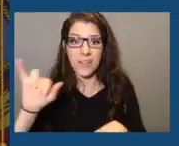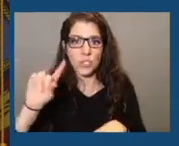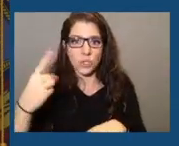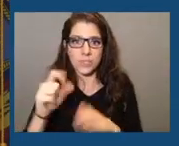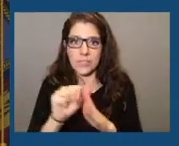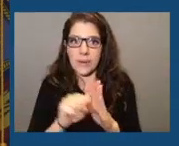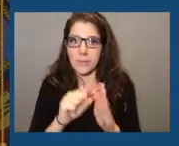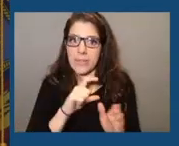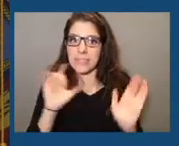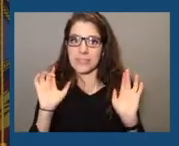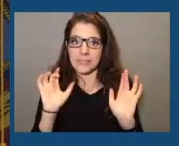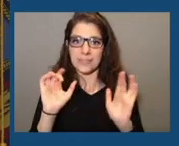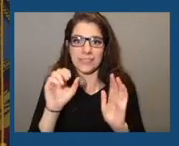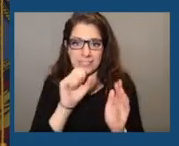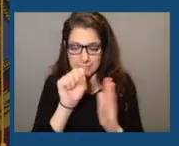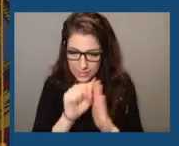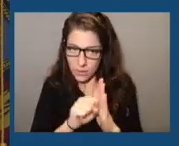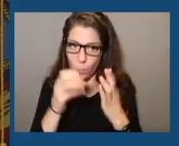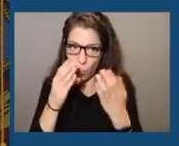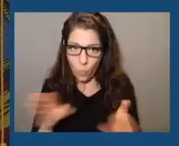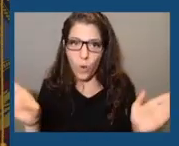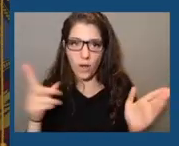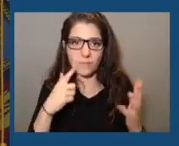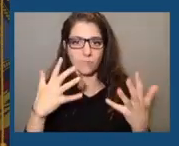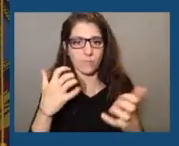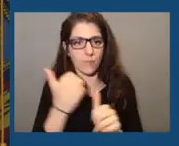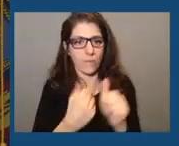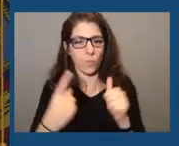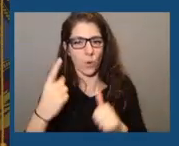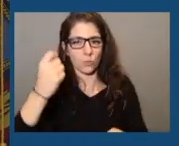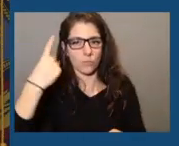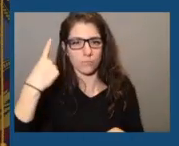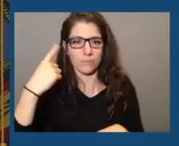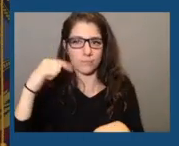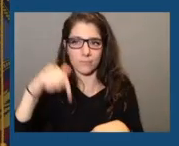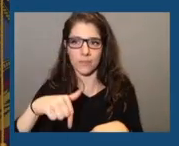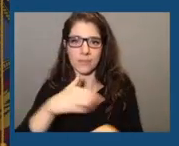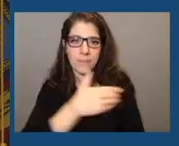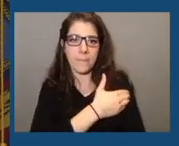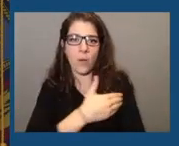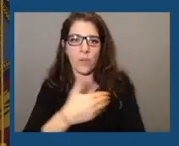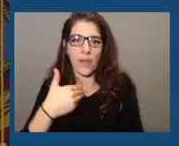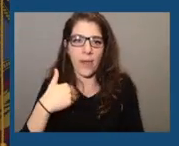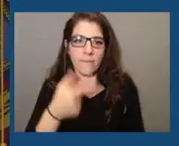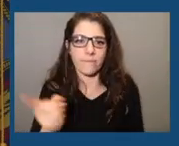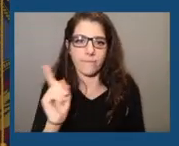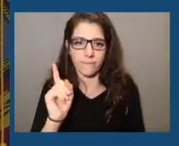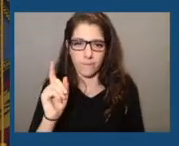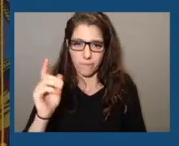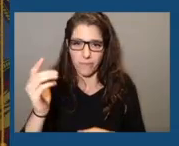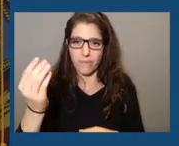statewide because we said we want everyone to understand this power. They have, we have over 14,000 cases.